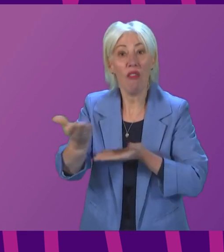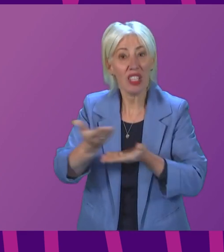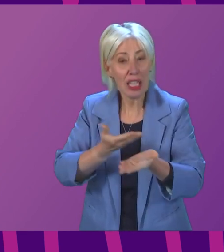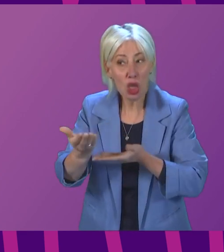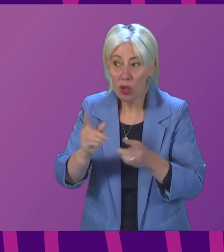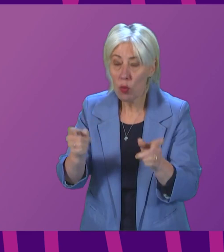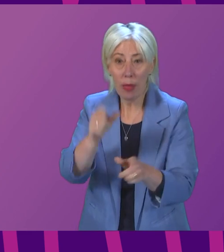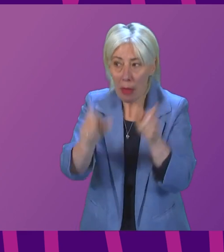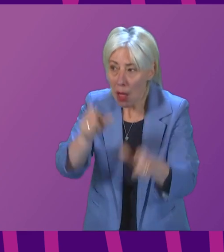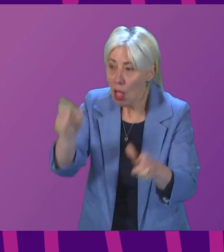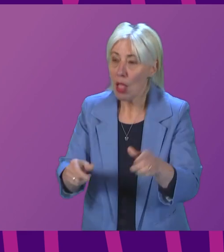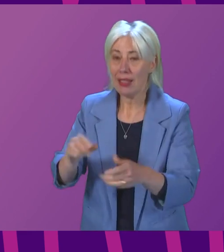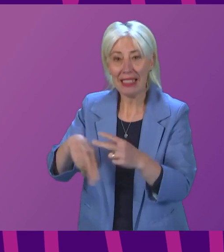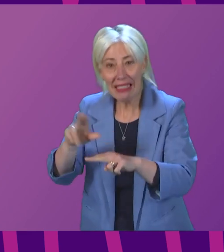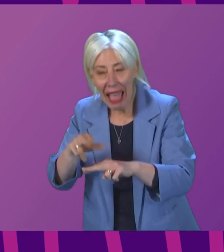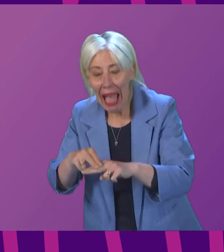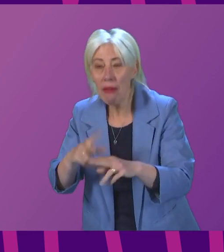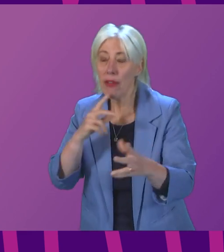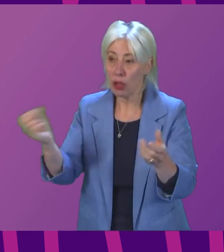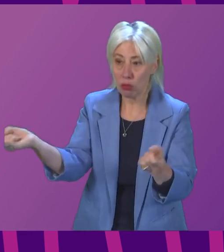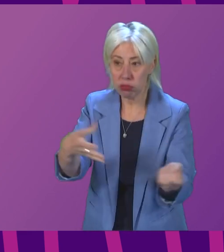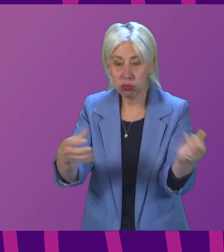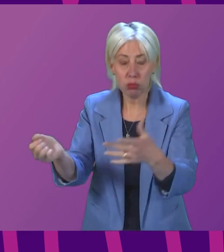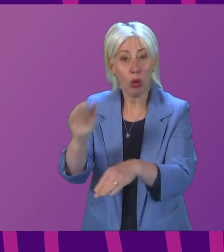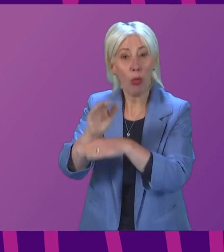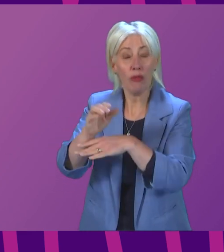and communities an opportunity to contribute to the future vision for Scotland’s railway